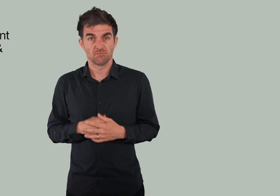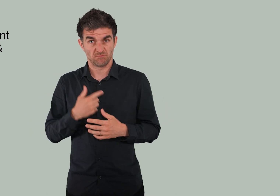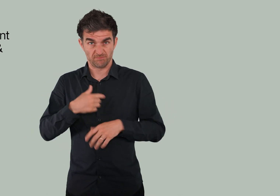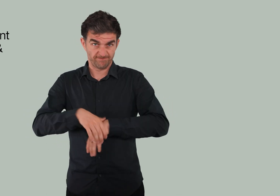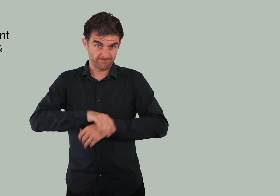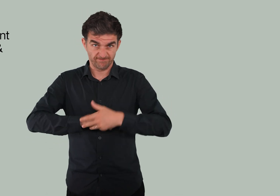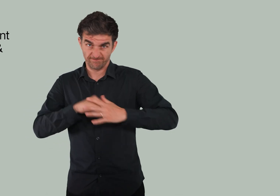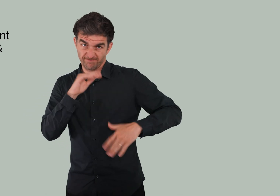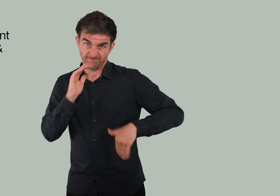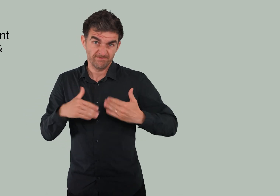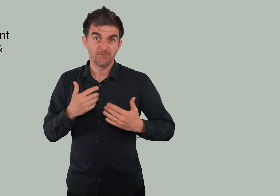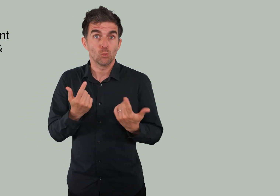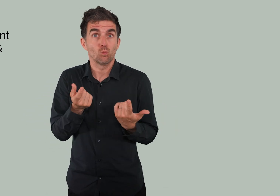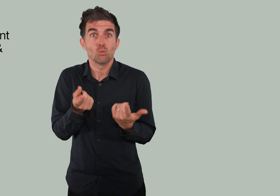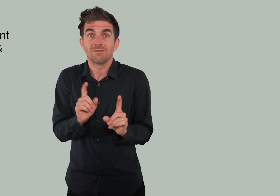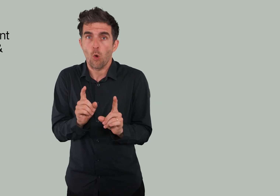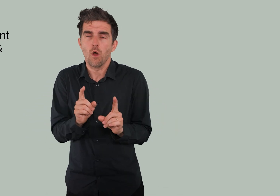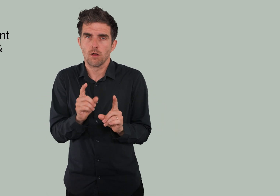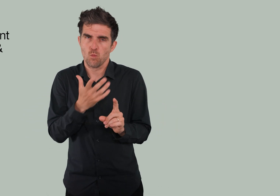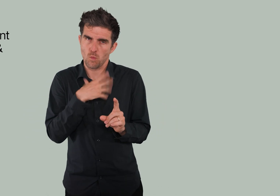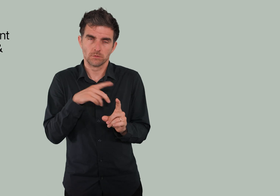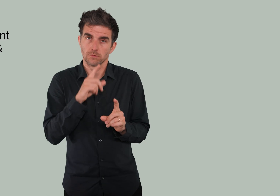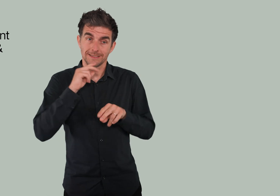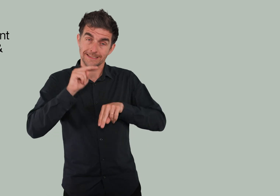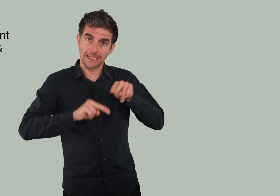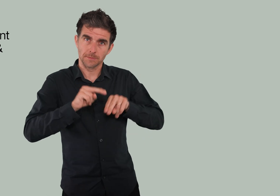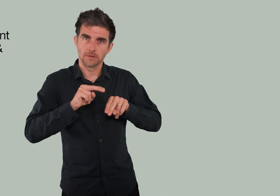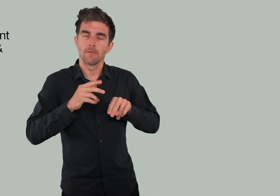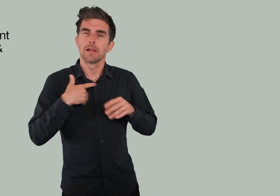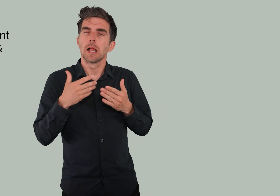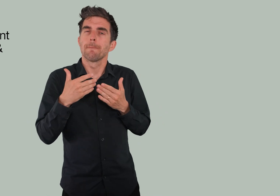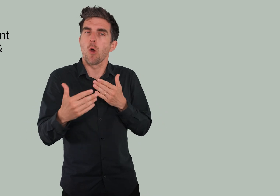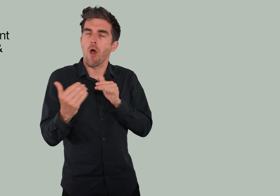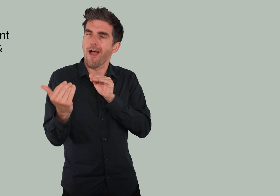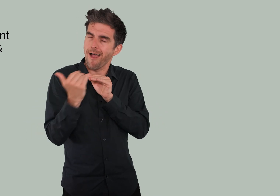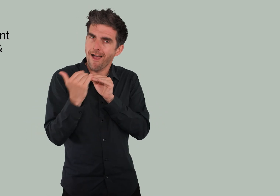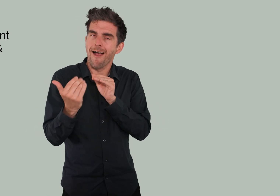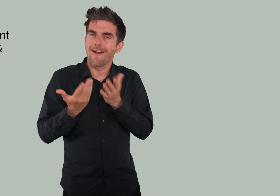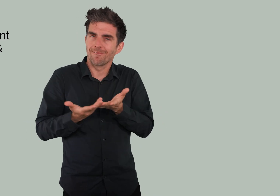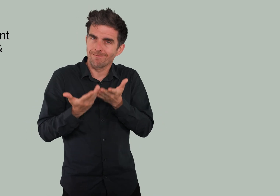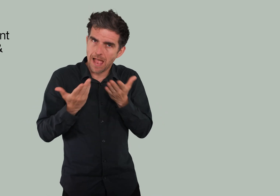These efforts aim to make assessments feel more personalised and fair,